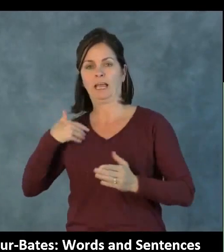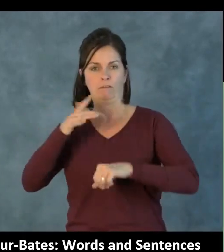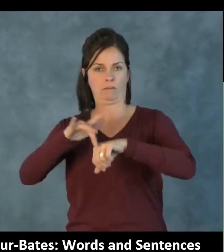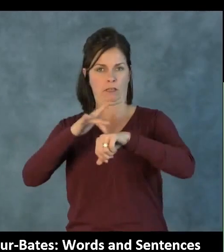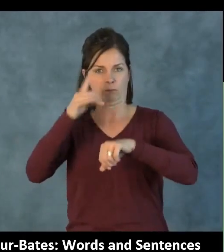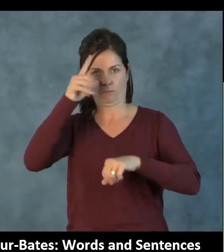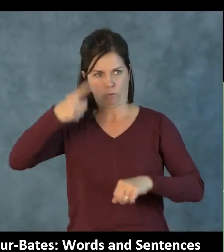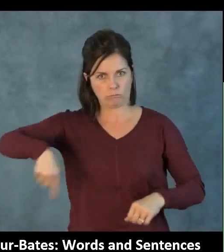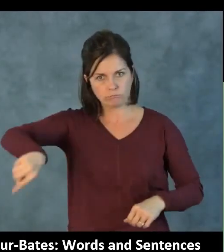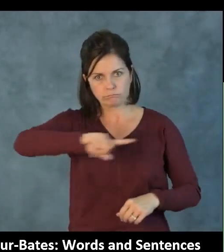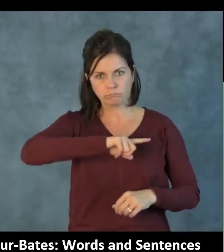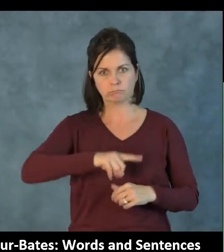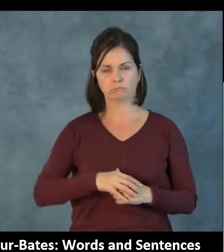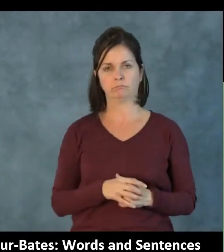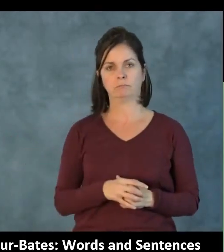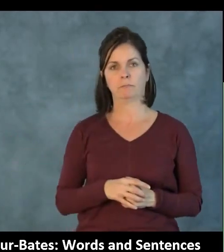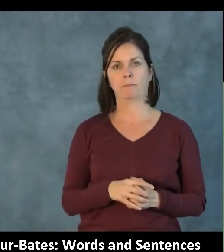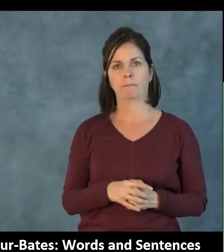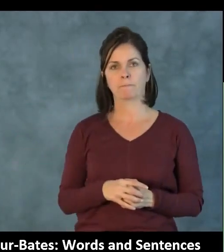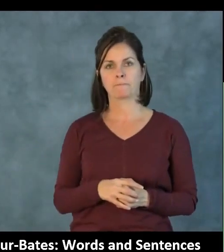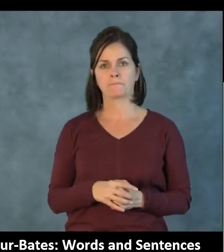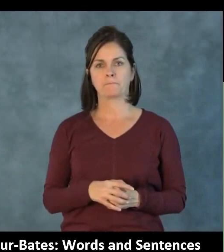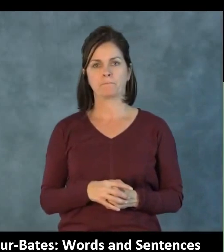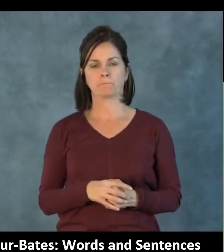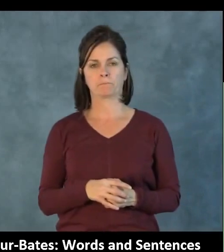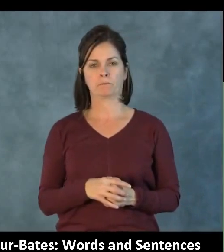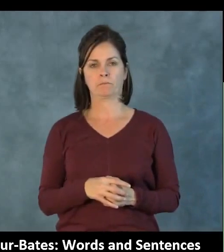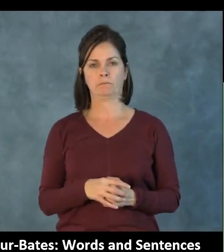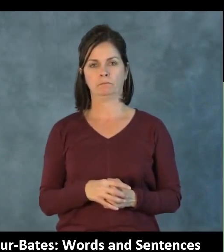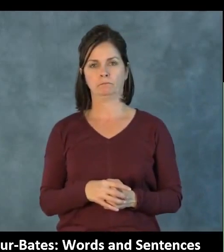have available for us.